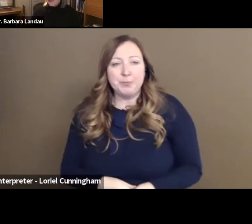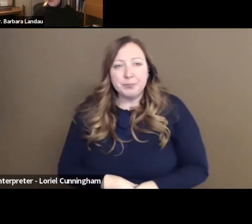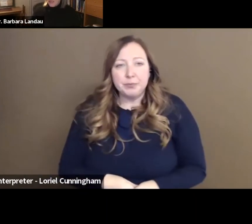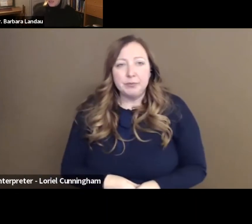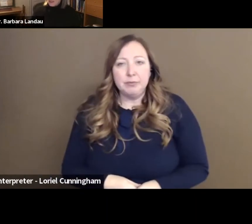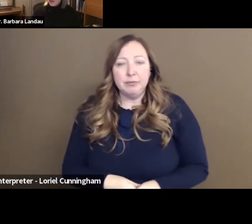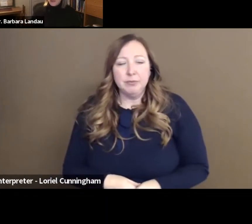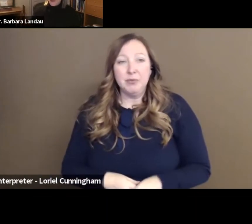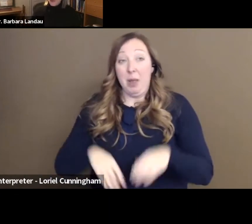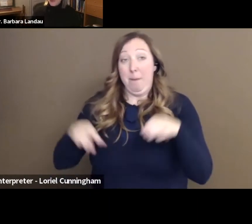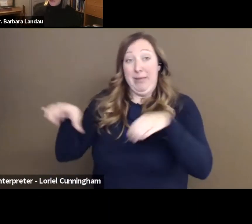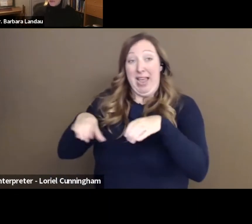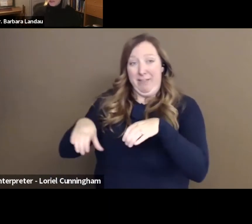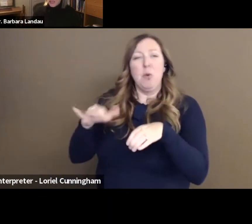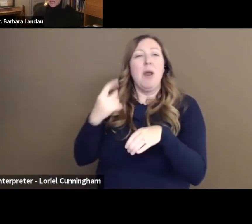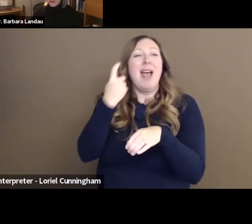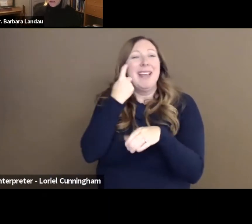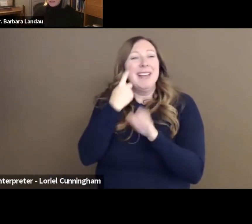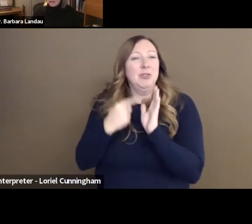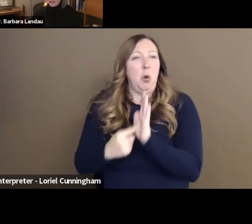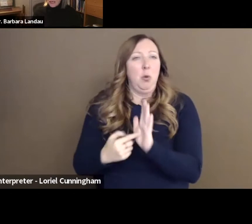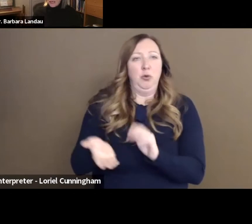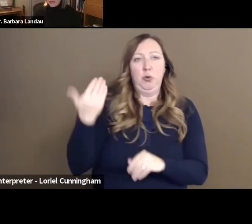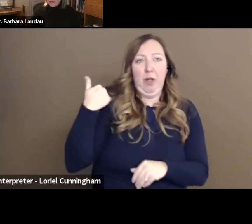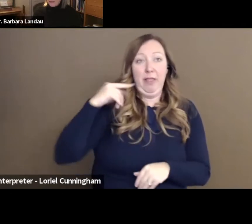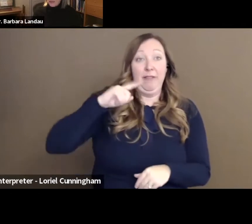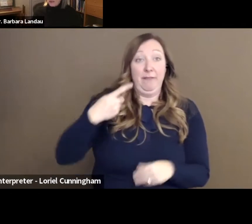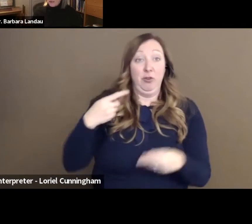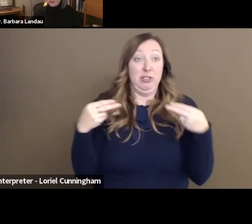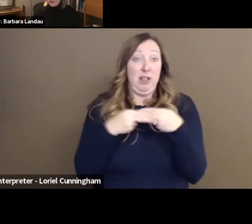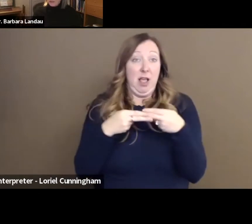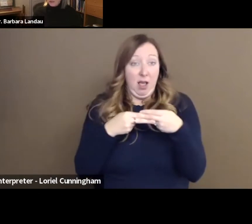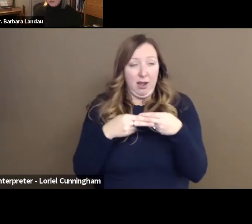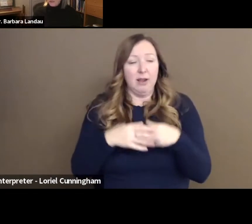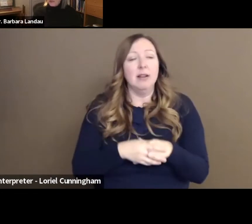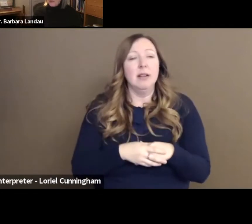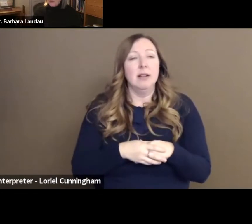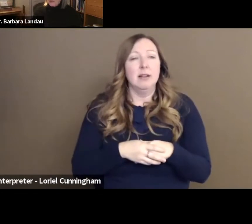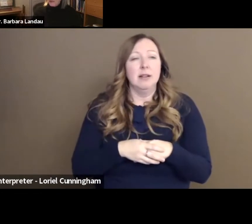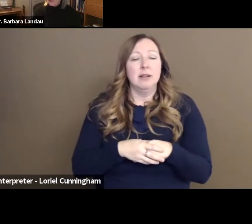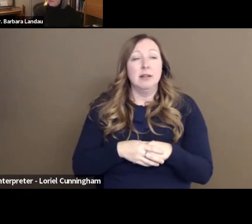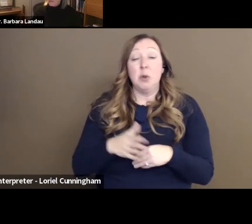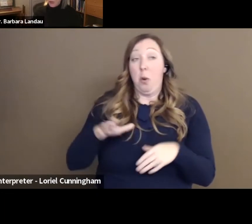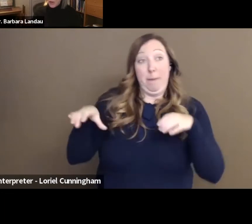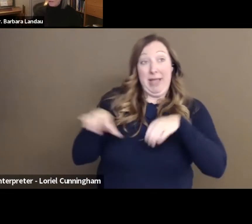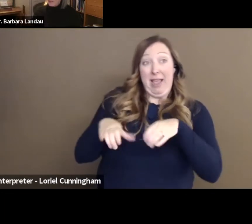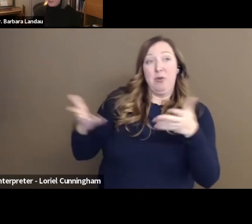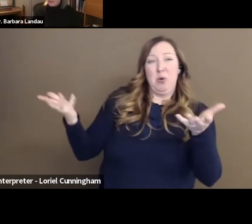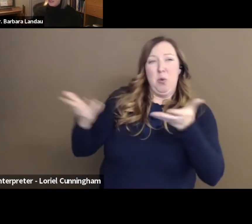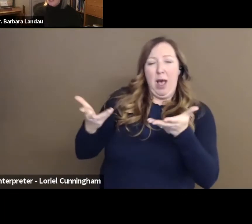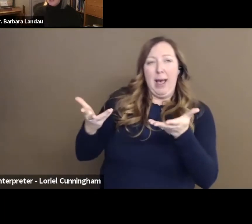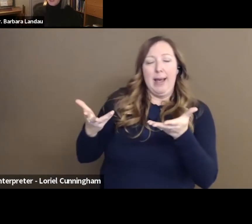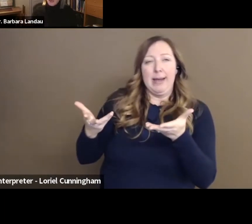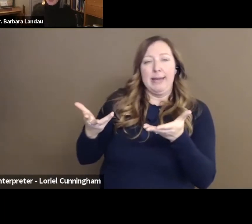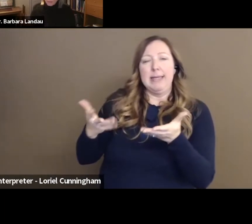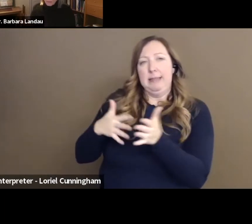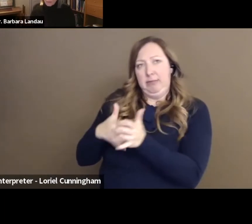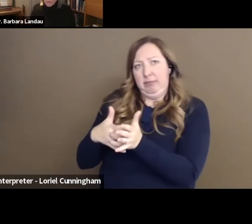that i showed you on the very first slide that is to say an impaired spatial ability with a very very